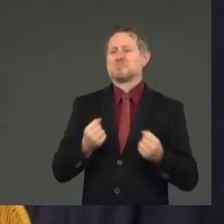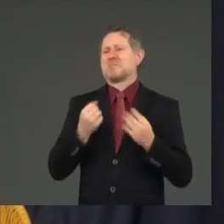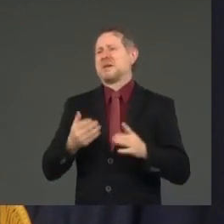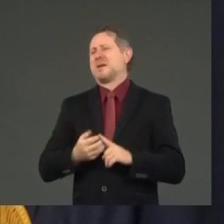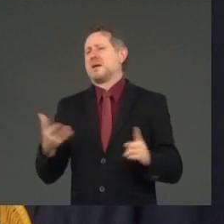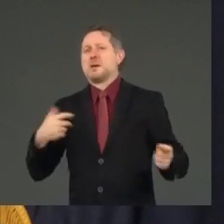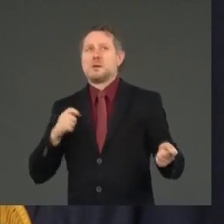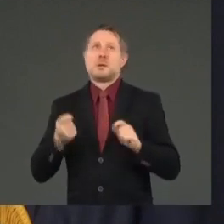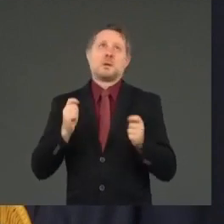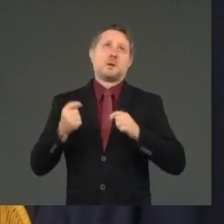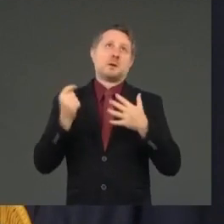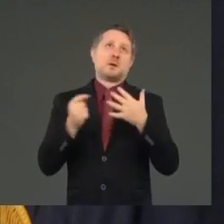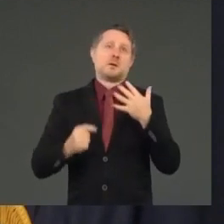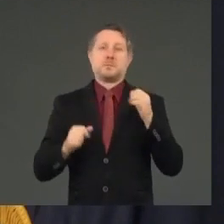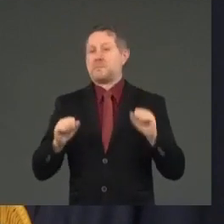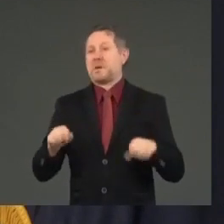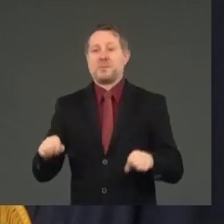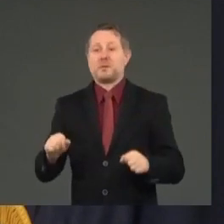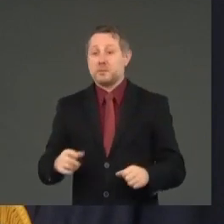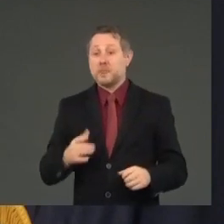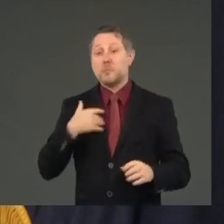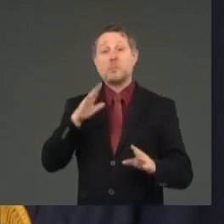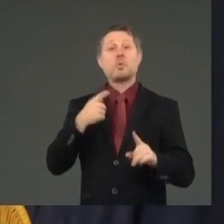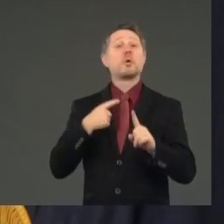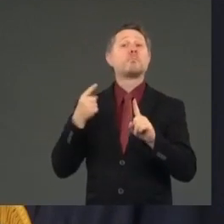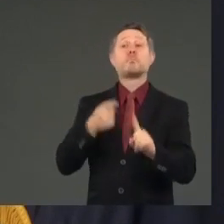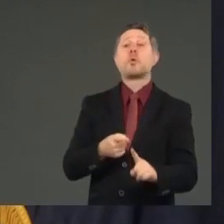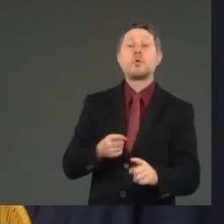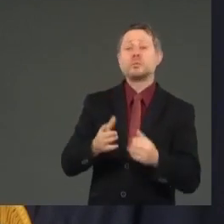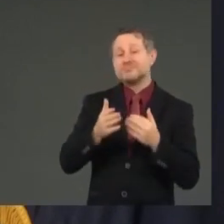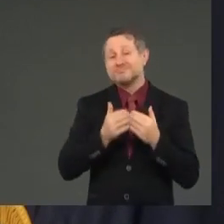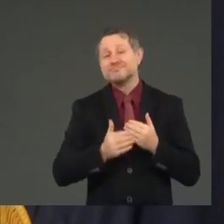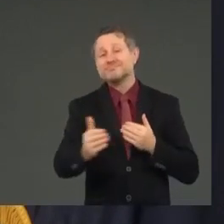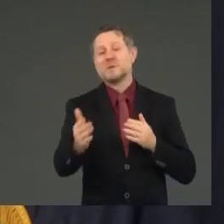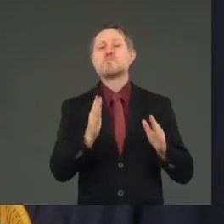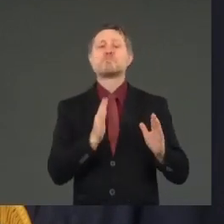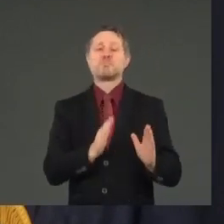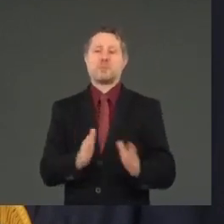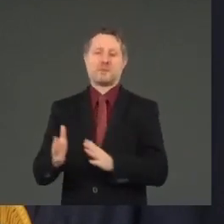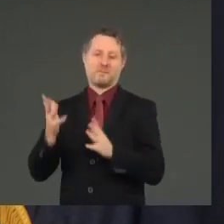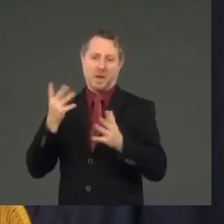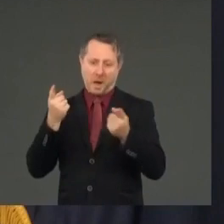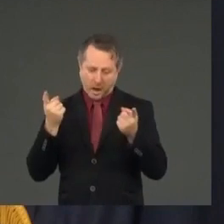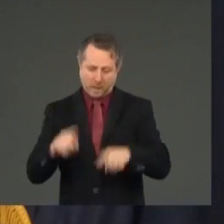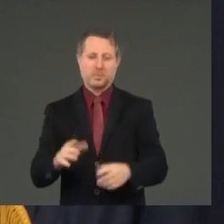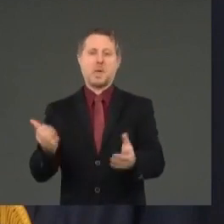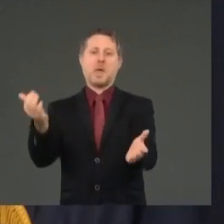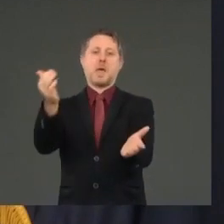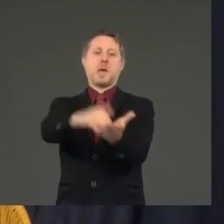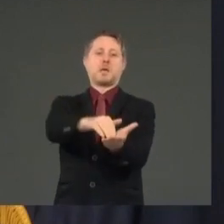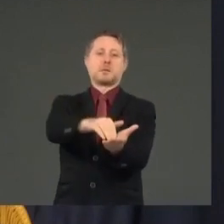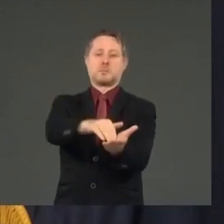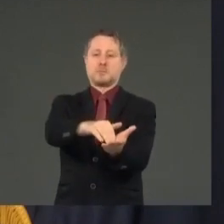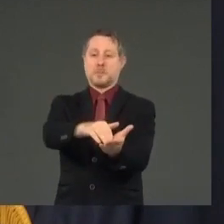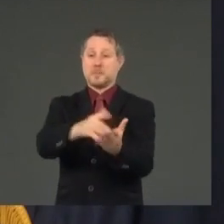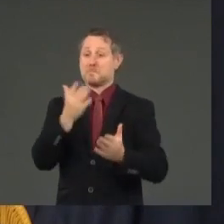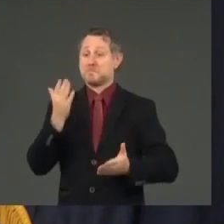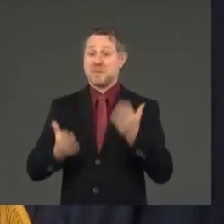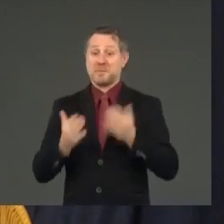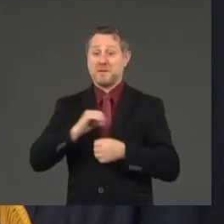WE HAVE TO QUICKLY REDESIGN THE PUBLIC HEALTH SYSTEMS, WITH THE HOSPITALS, INCREASE HOSPITAL